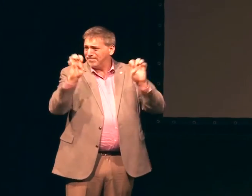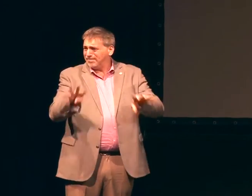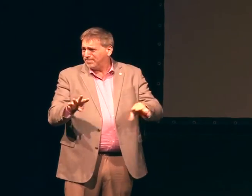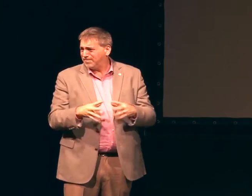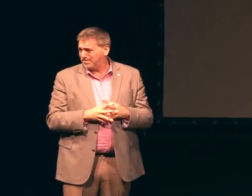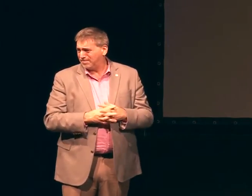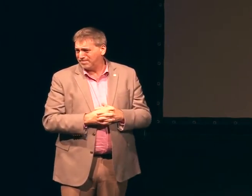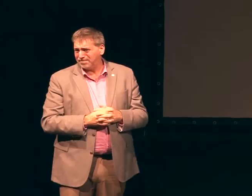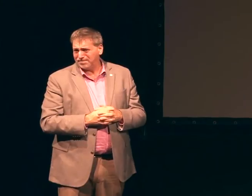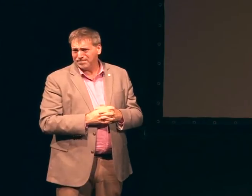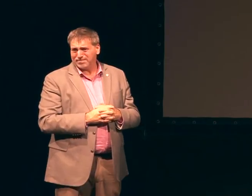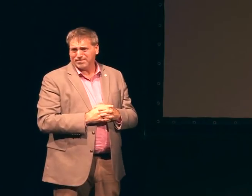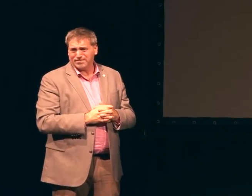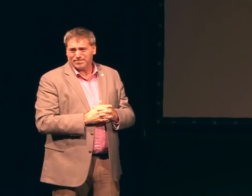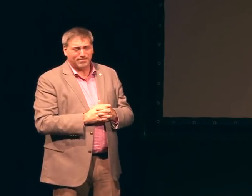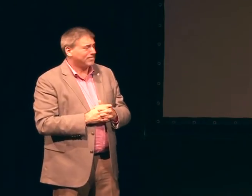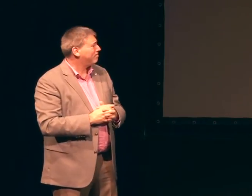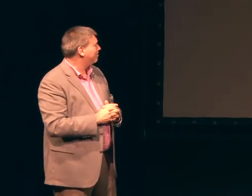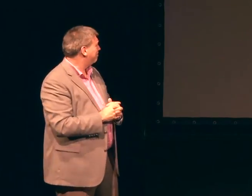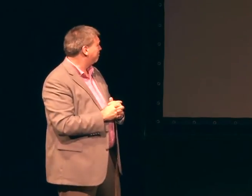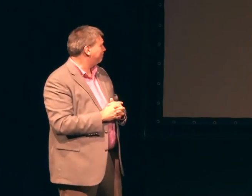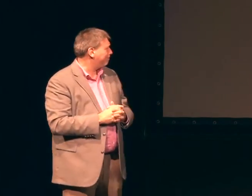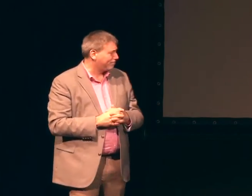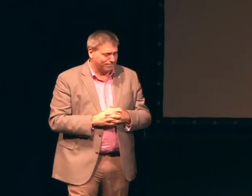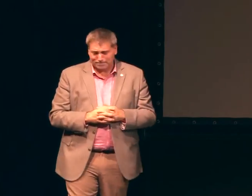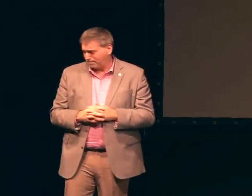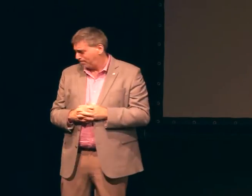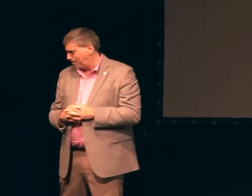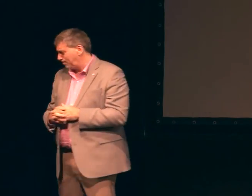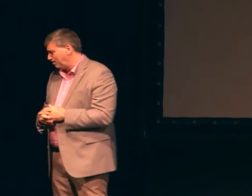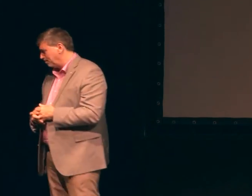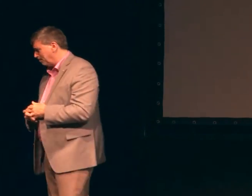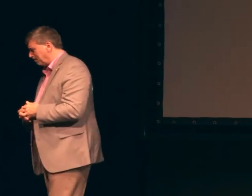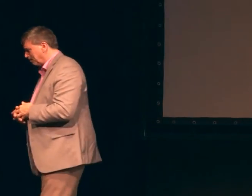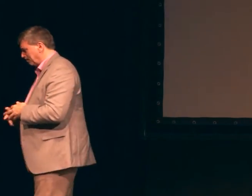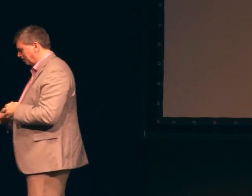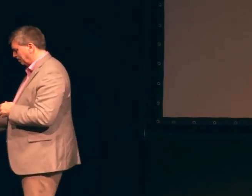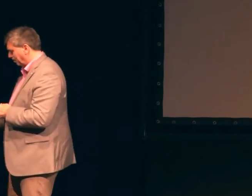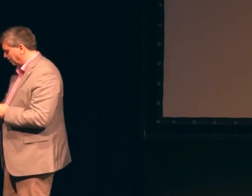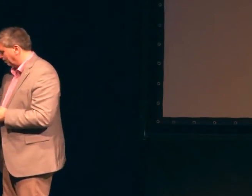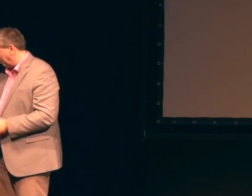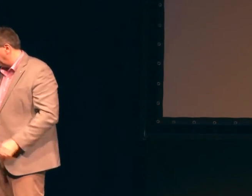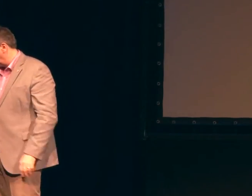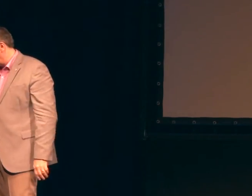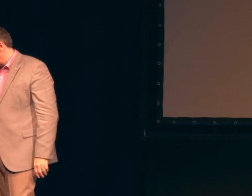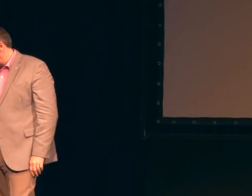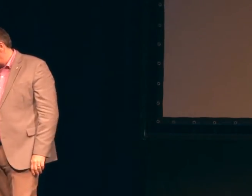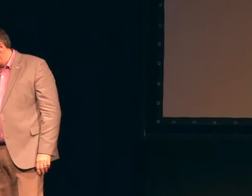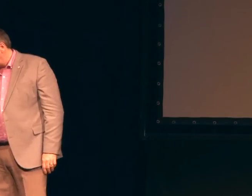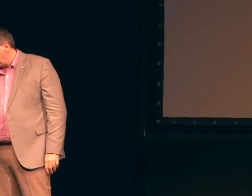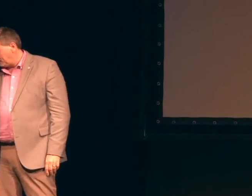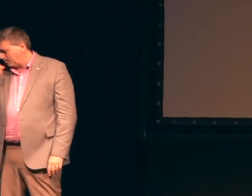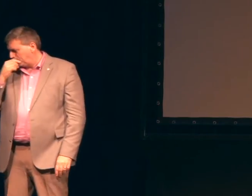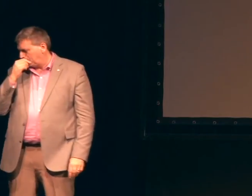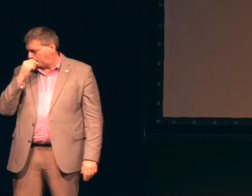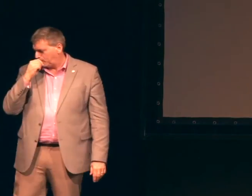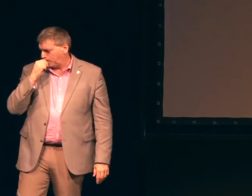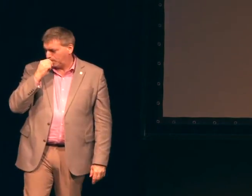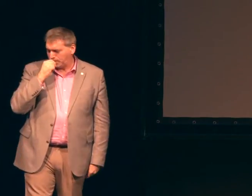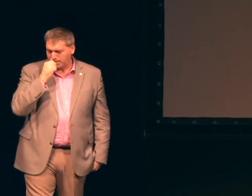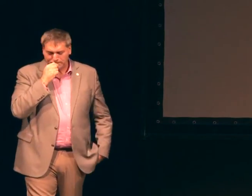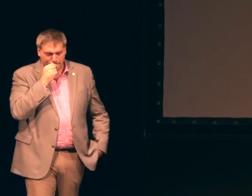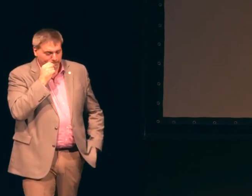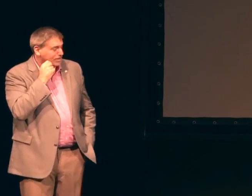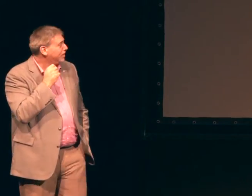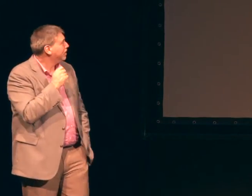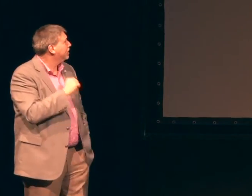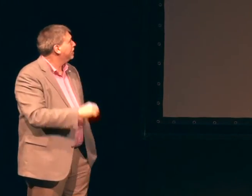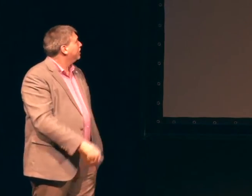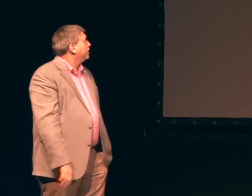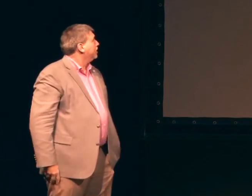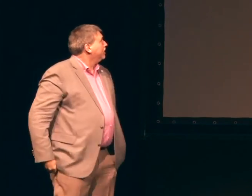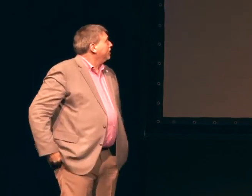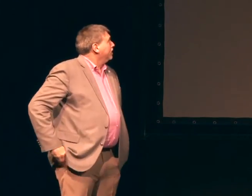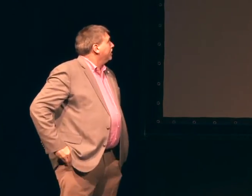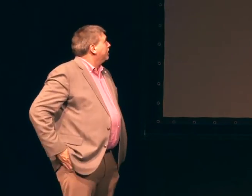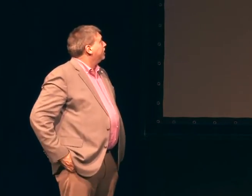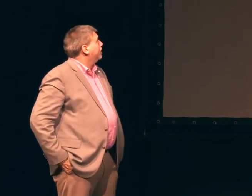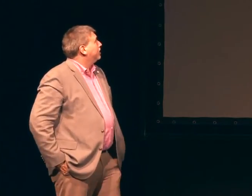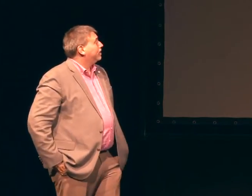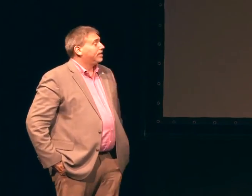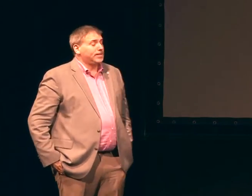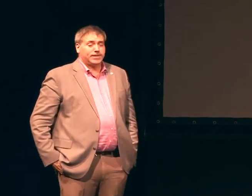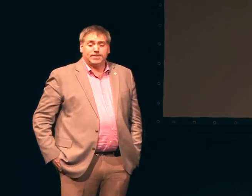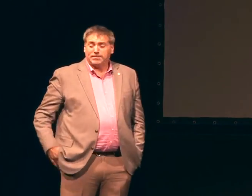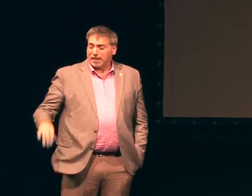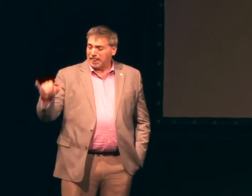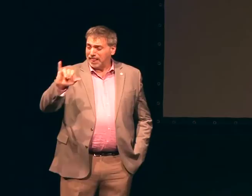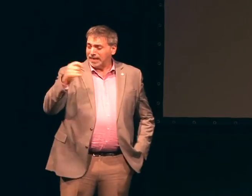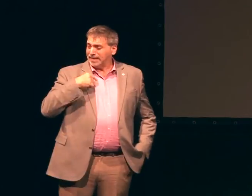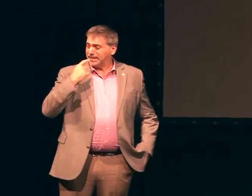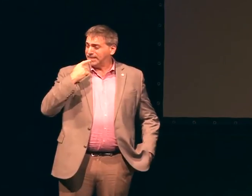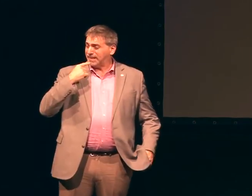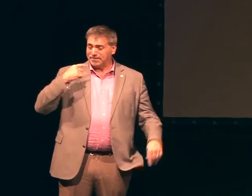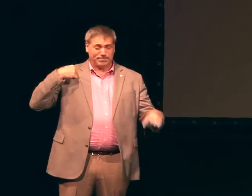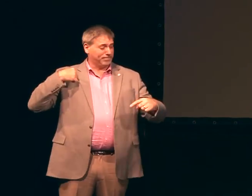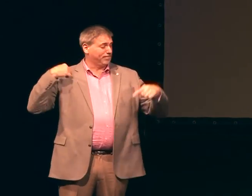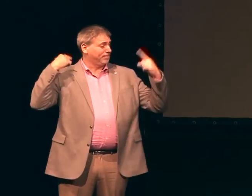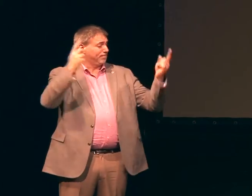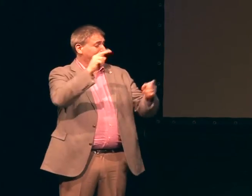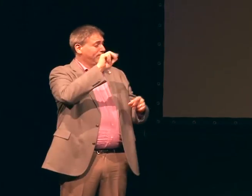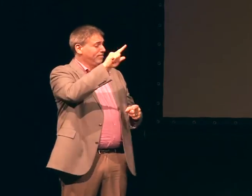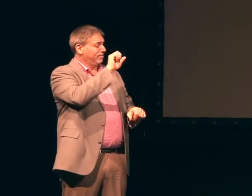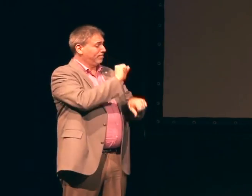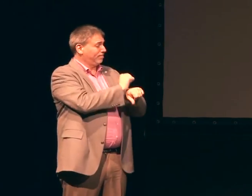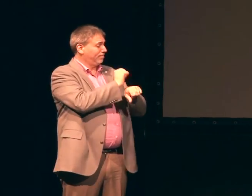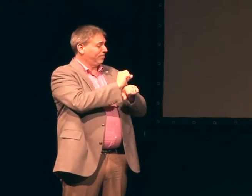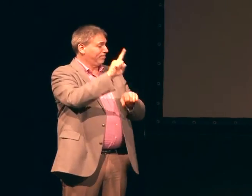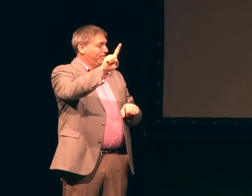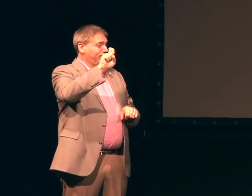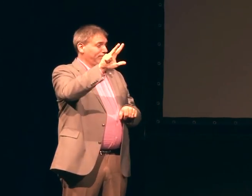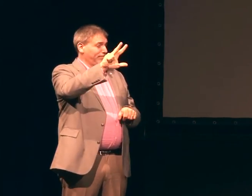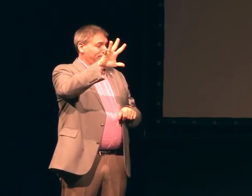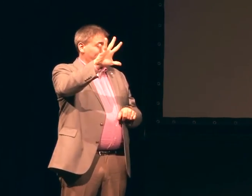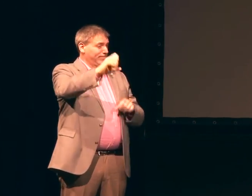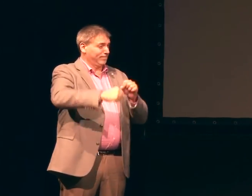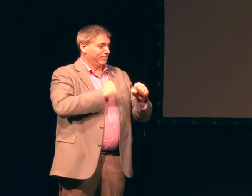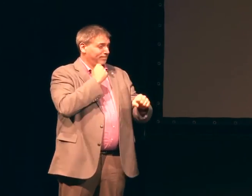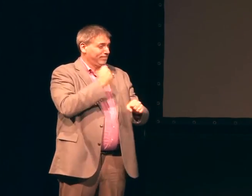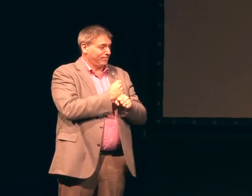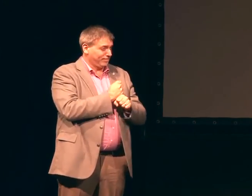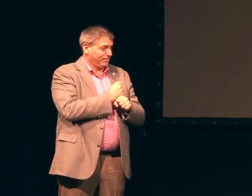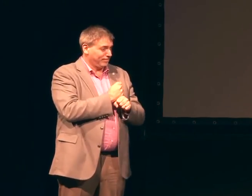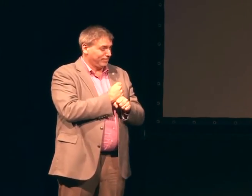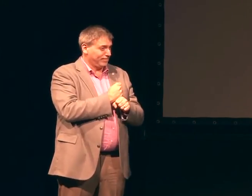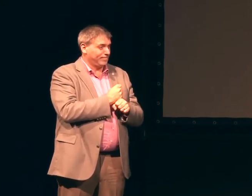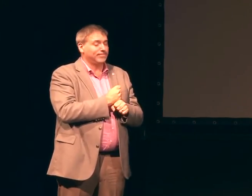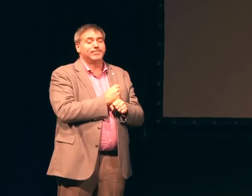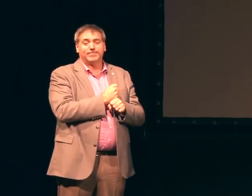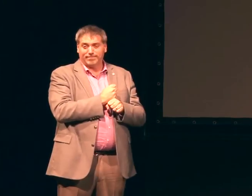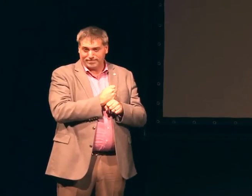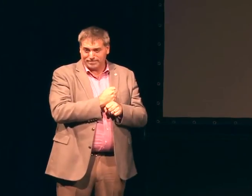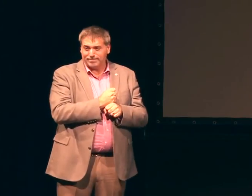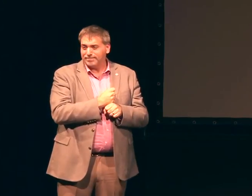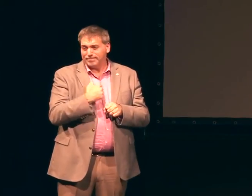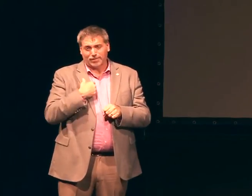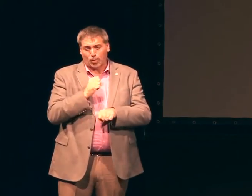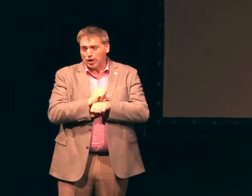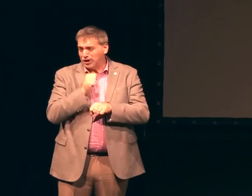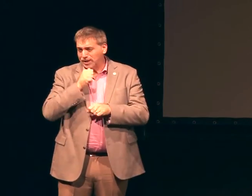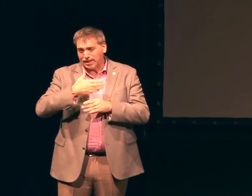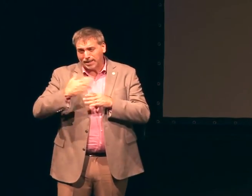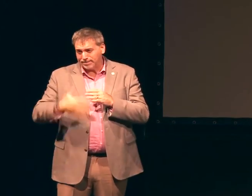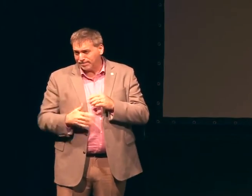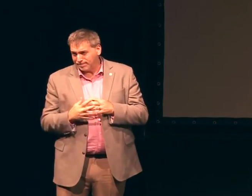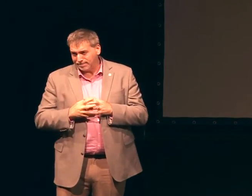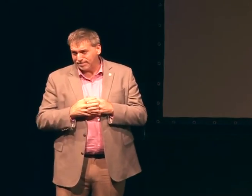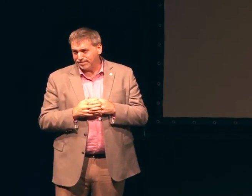the Deaf community is questionable. As I have been saying, NAD has been here for 135 years,